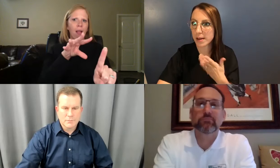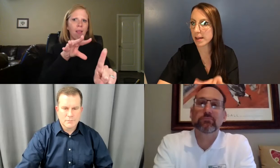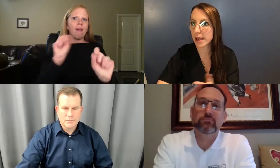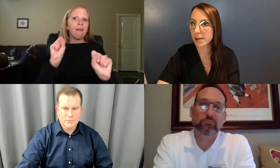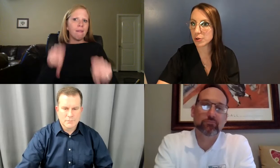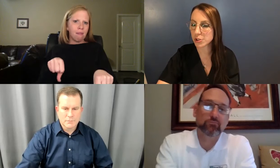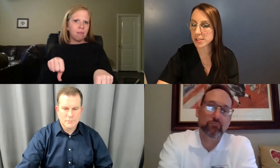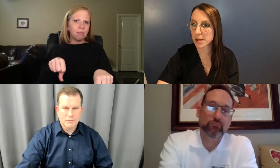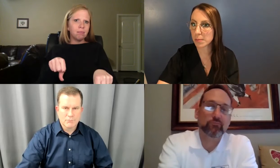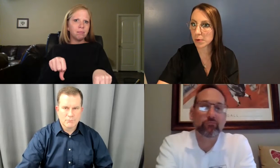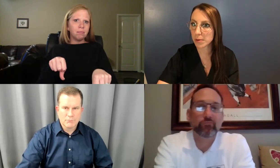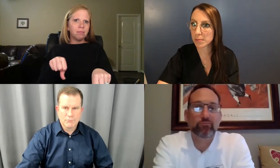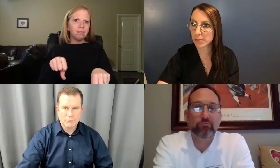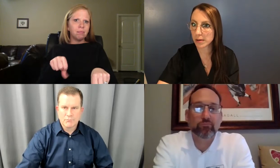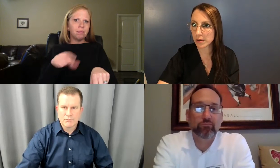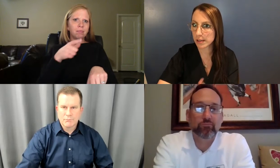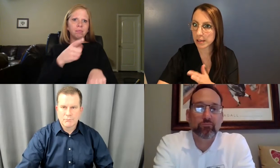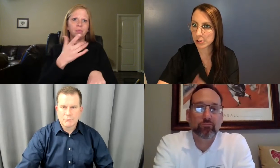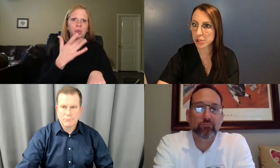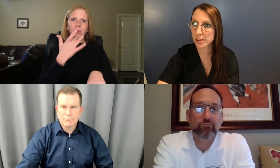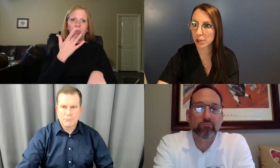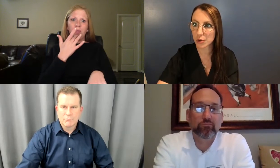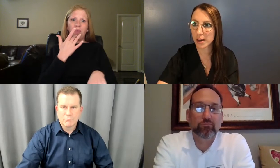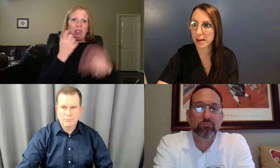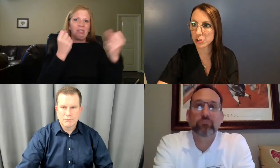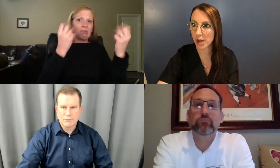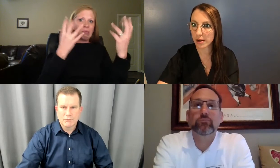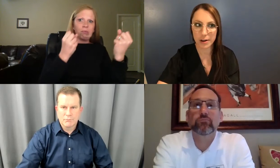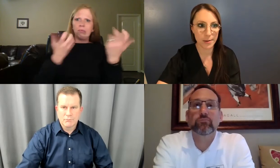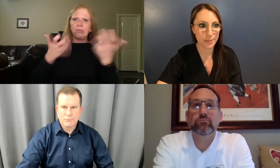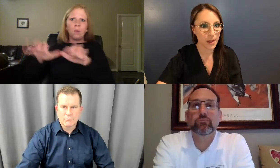And then again, you can just put them in English and that Q&A chat area.